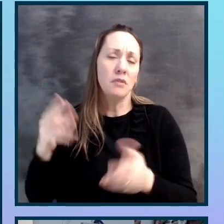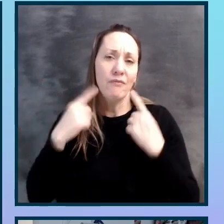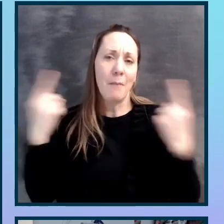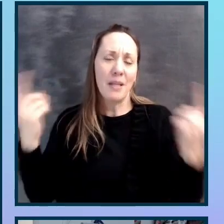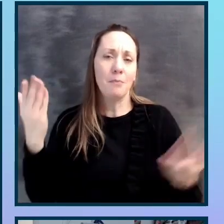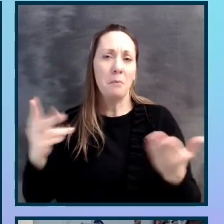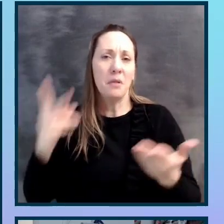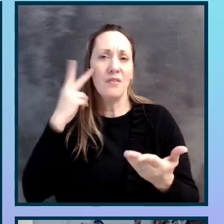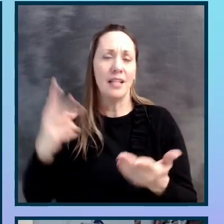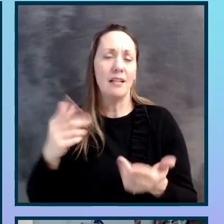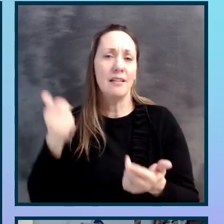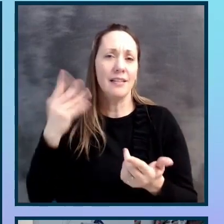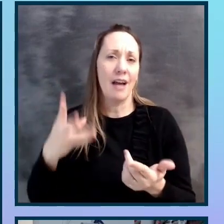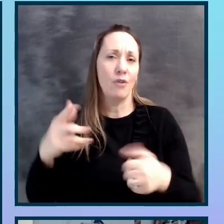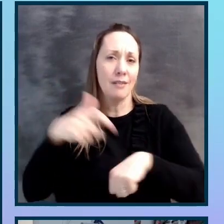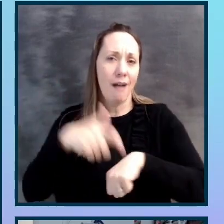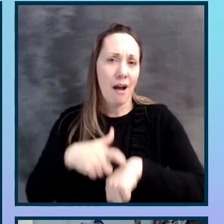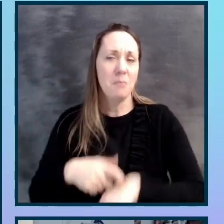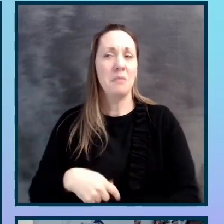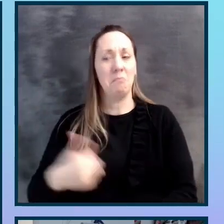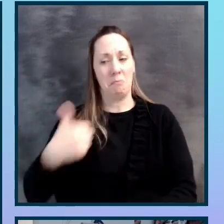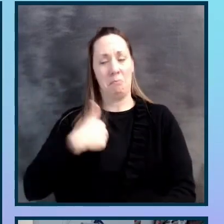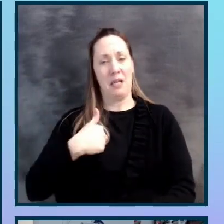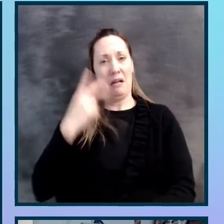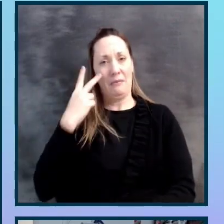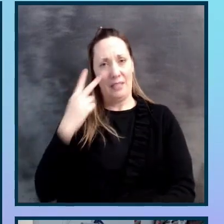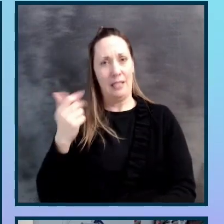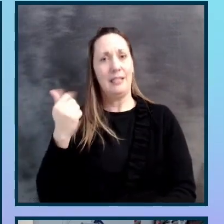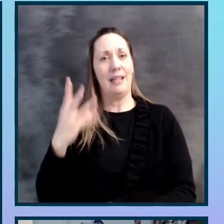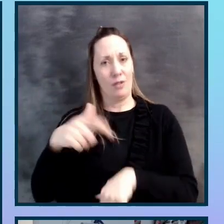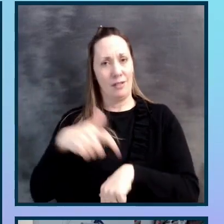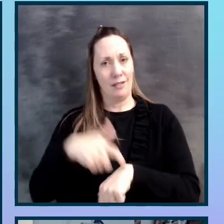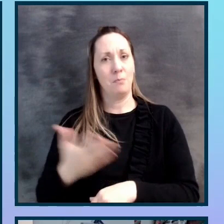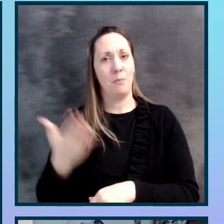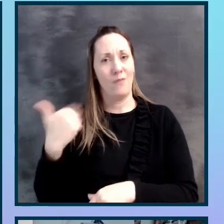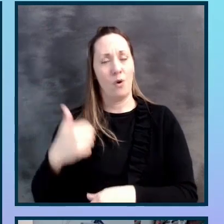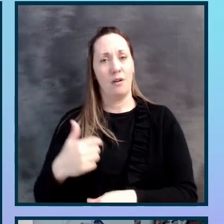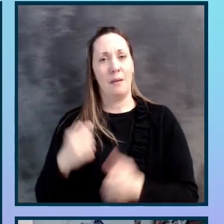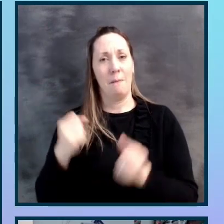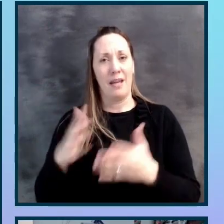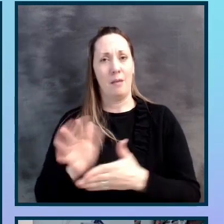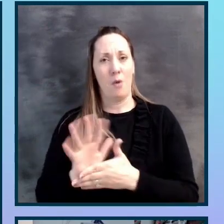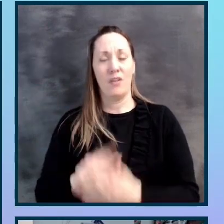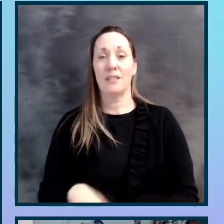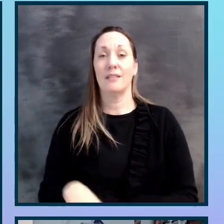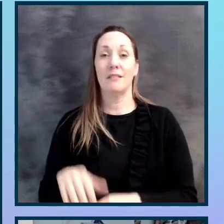I know I've heard it many times before in various movies and documentaries. President Kennedy stated,